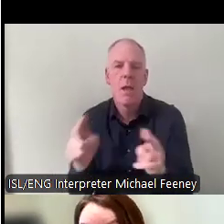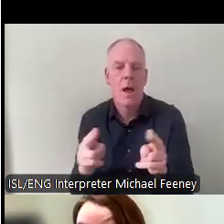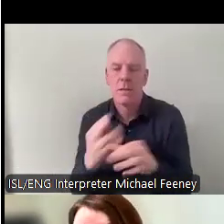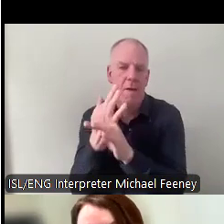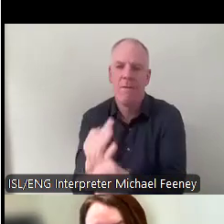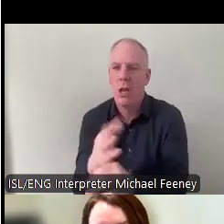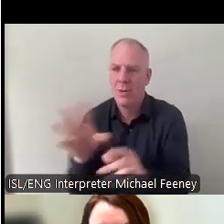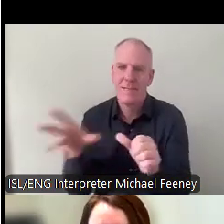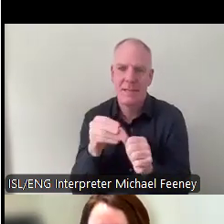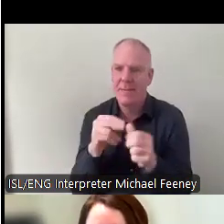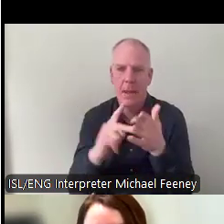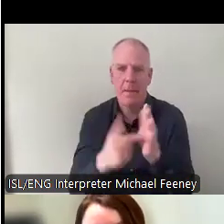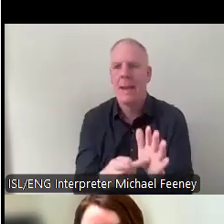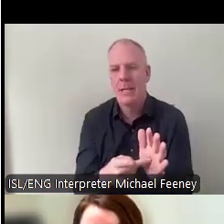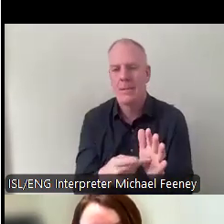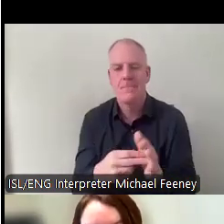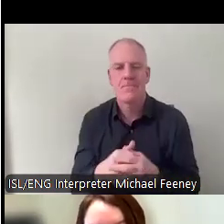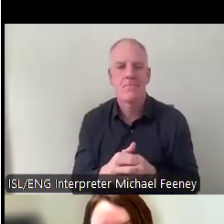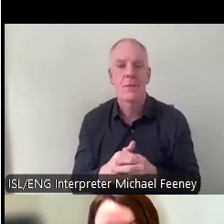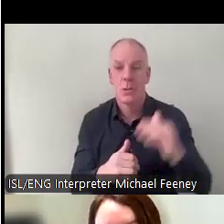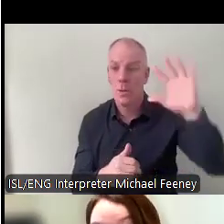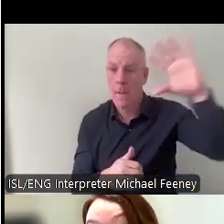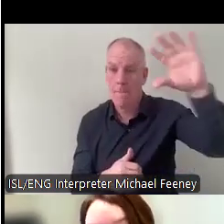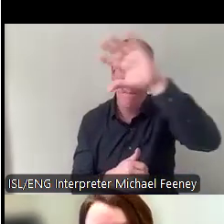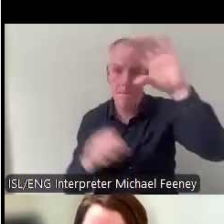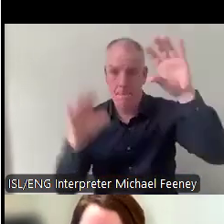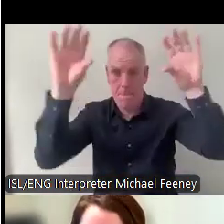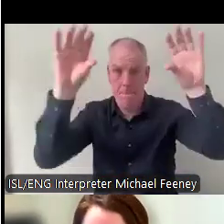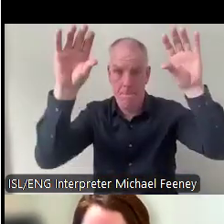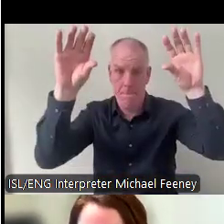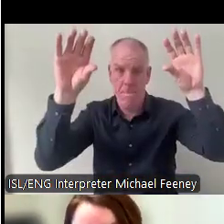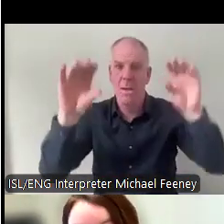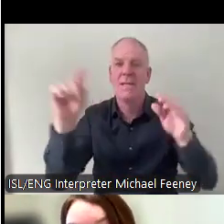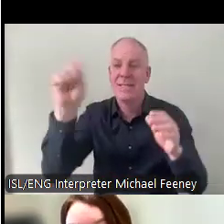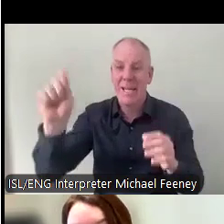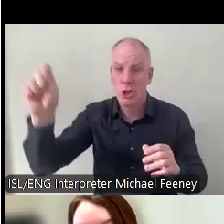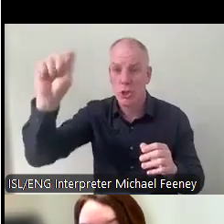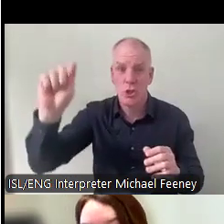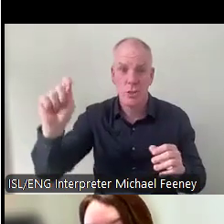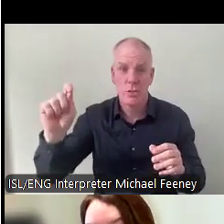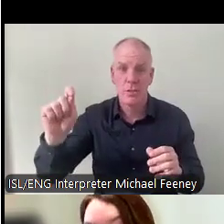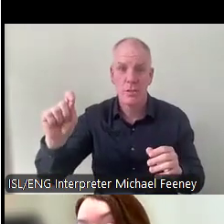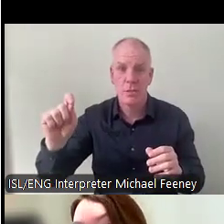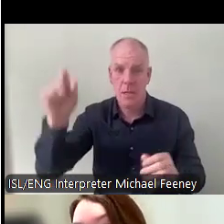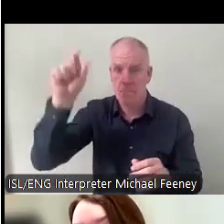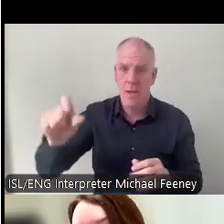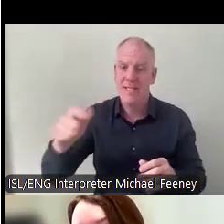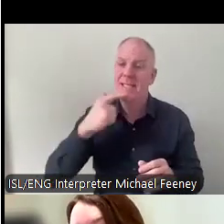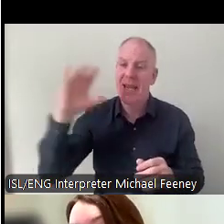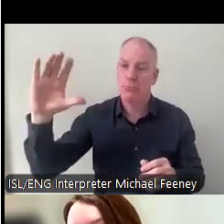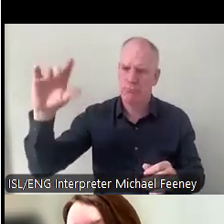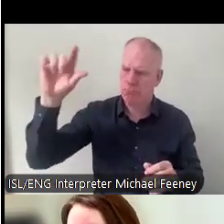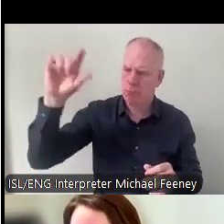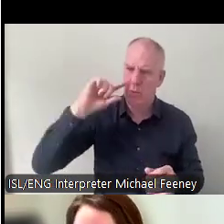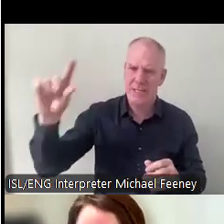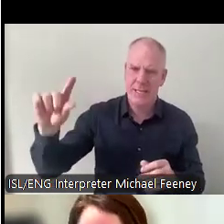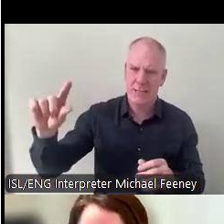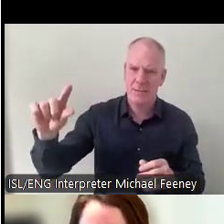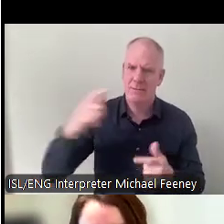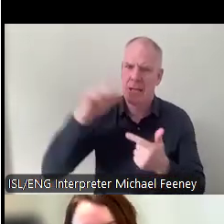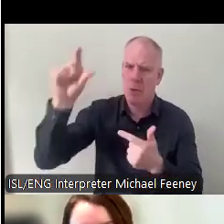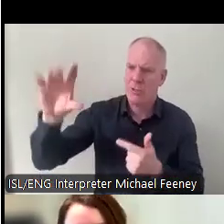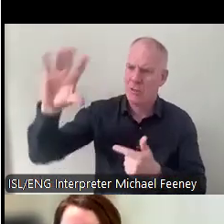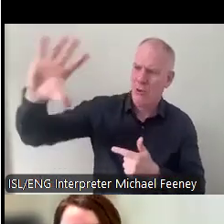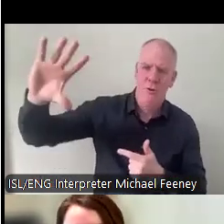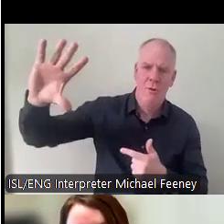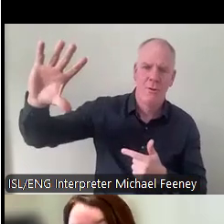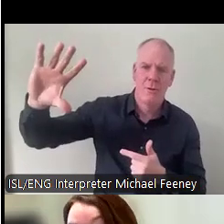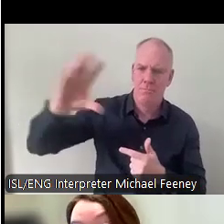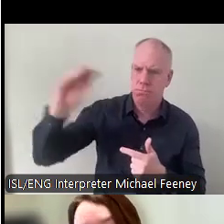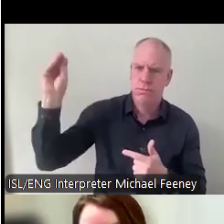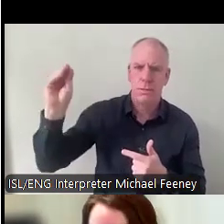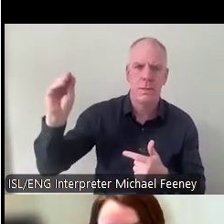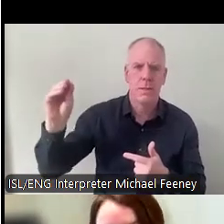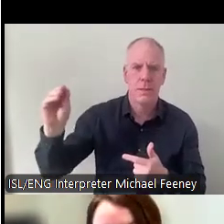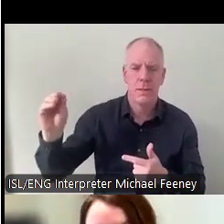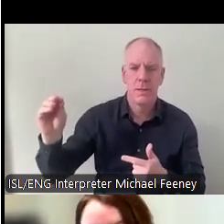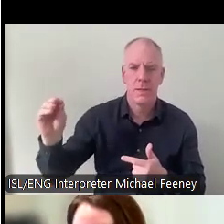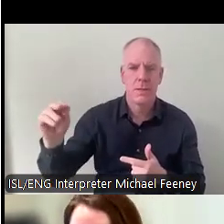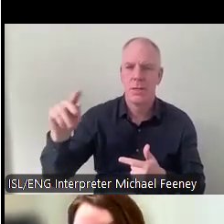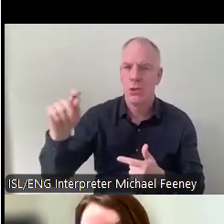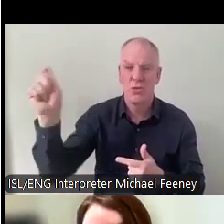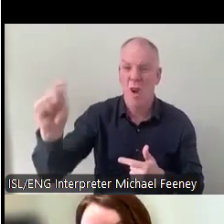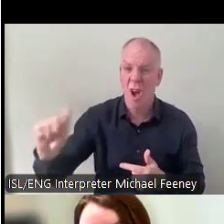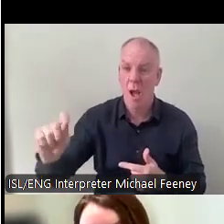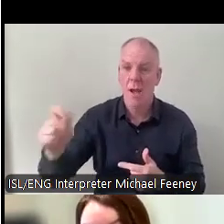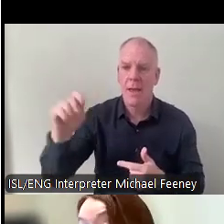plan. So above here, you can see a very loosely sketched opposing figure on the upper fringes of the Egyptian cohort. This fellow was only quickly drawn in to be just as